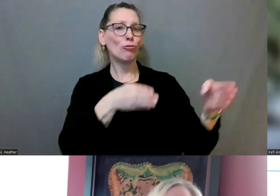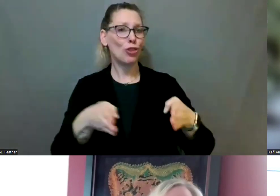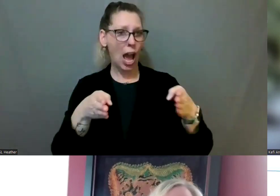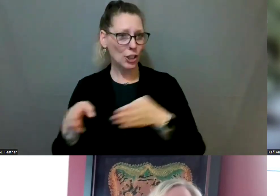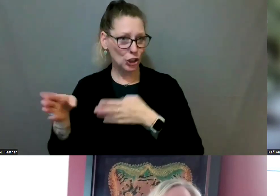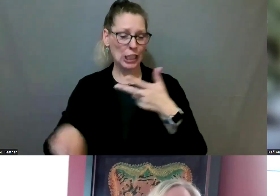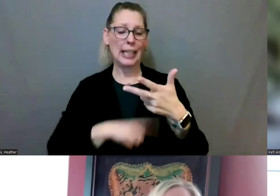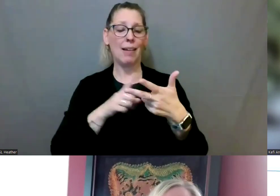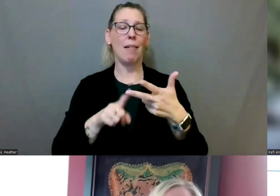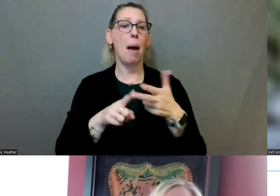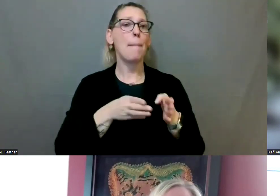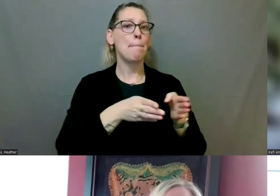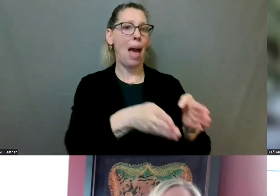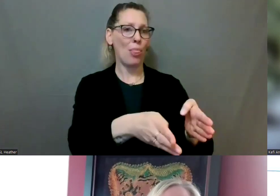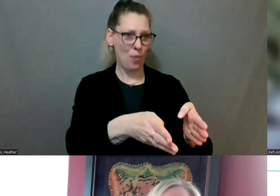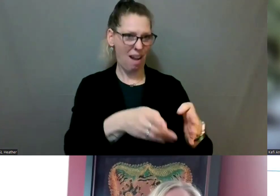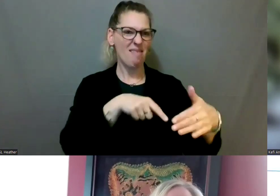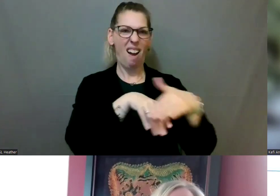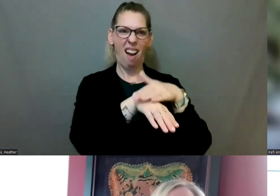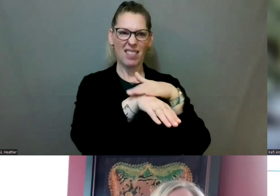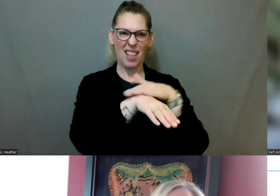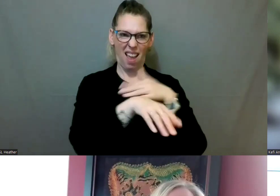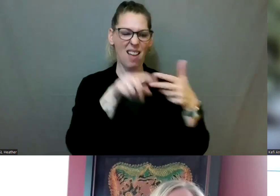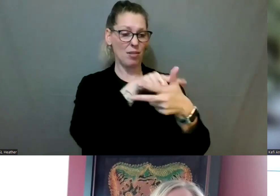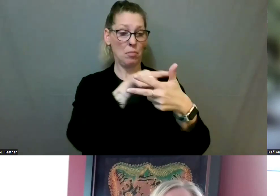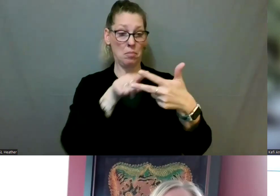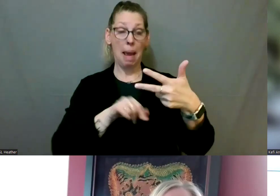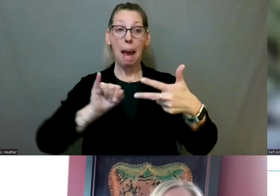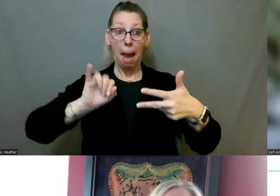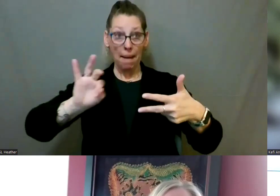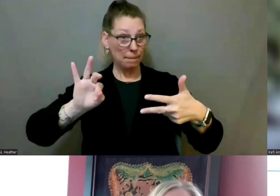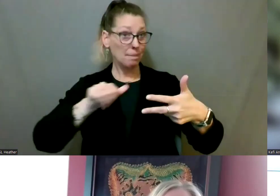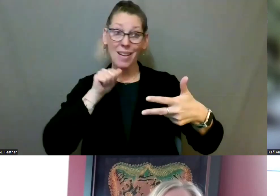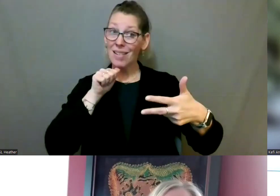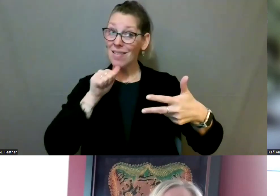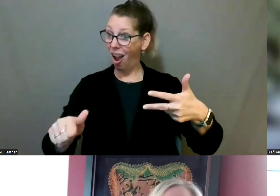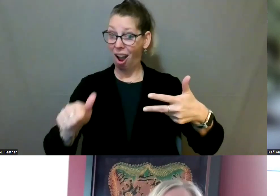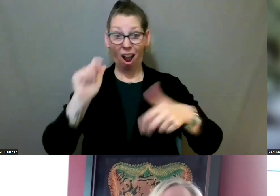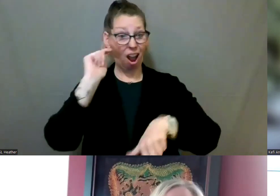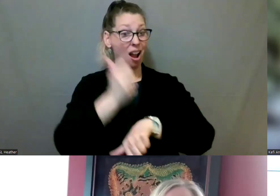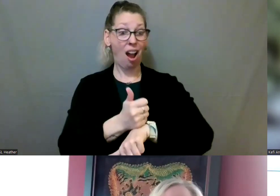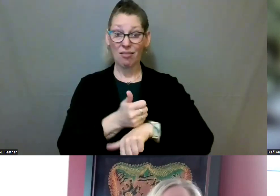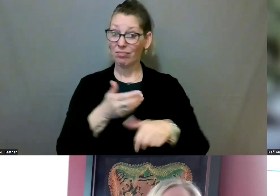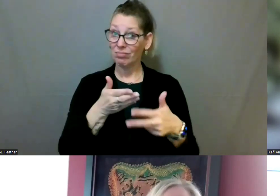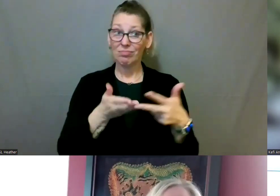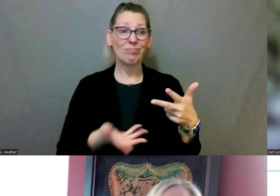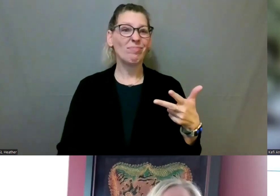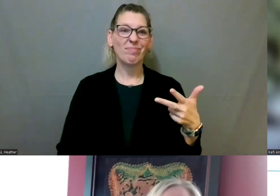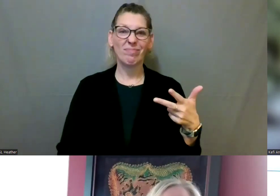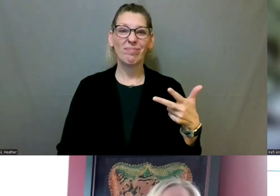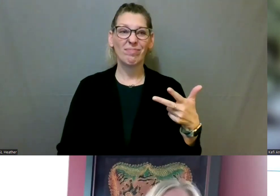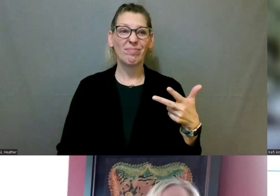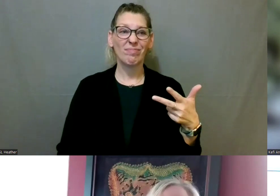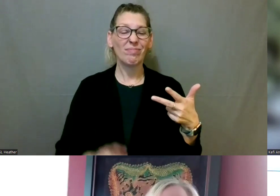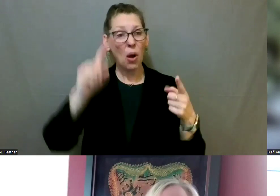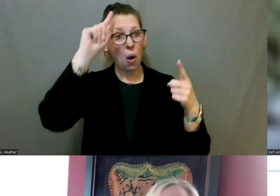pathway and access. If all those three things are not in play, hopelessness sets in or despondency